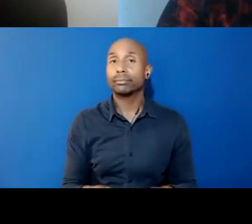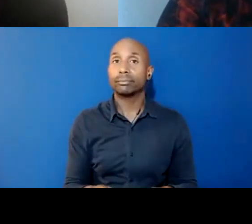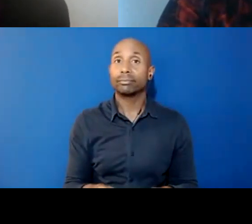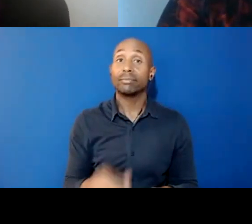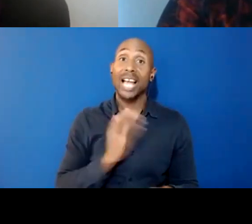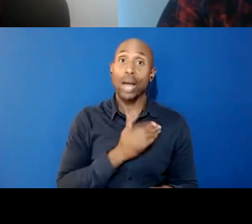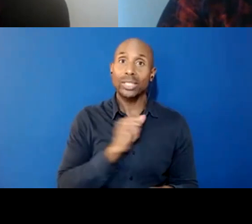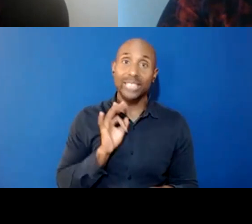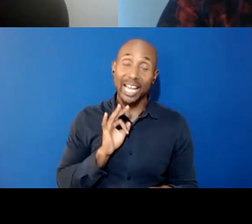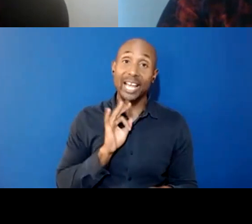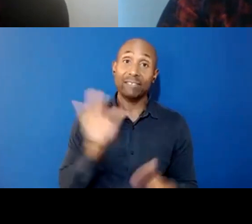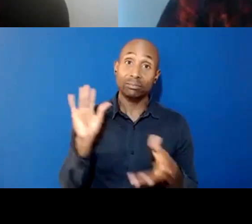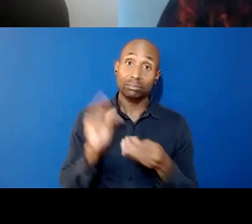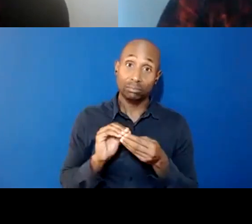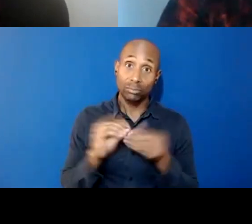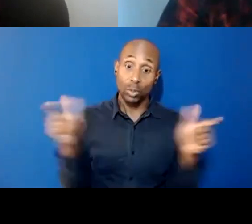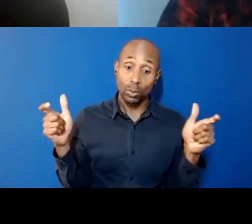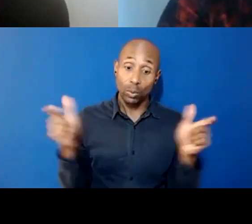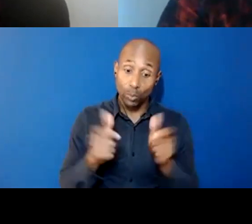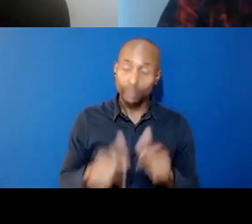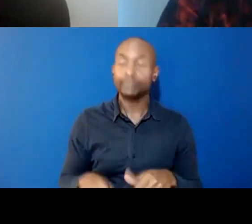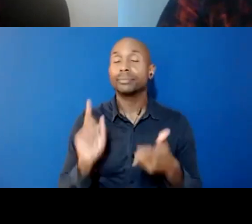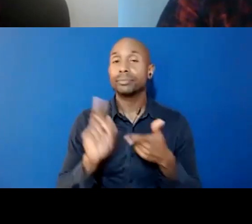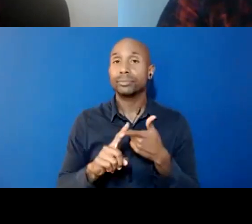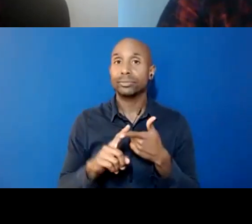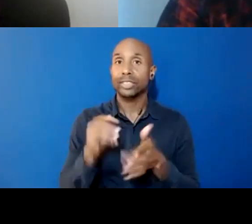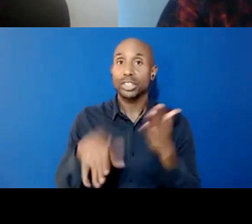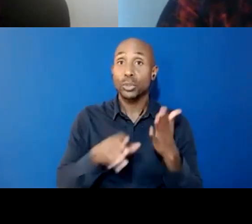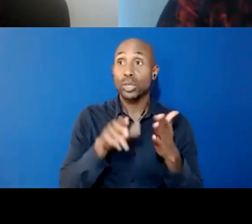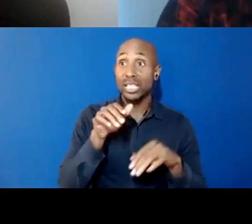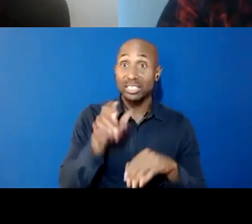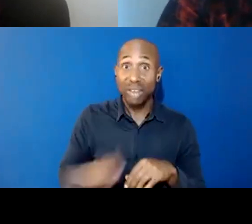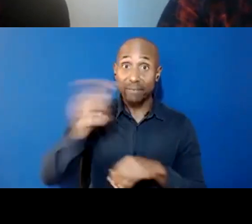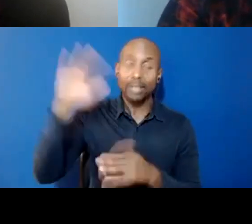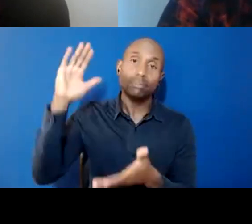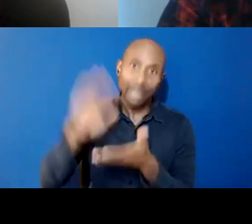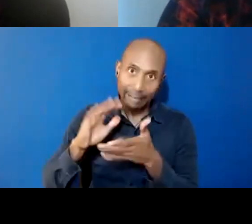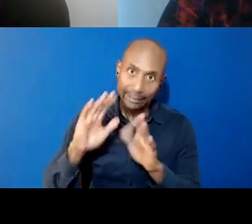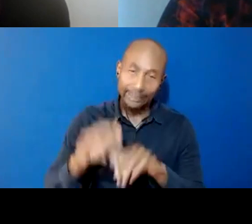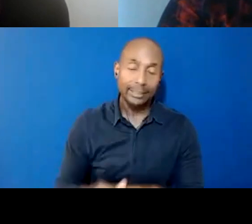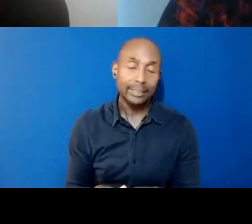Obviously, numbers with students going abroad, but what it has been successful for us is